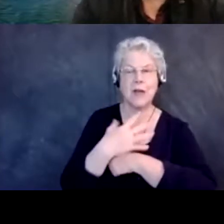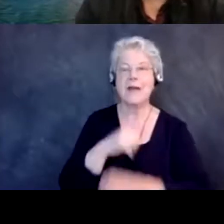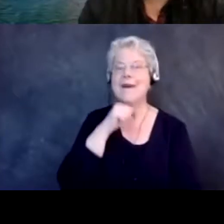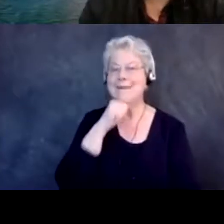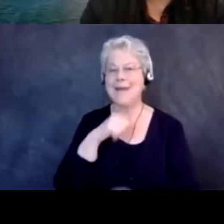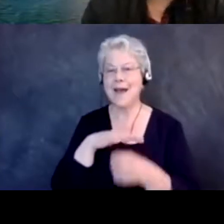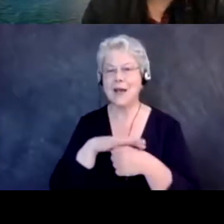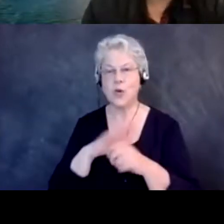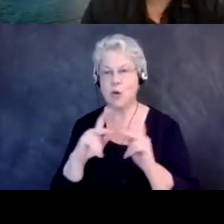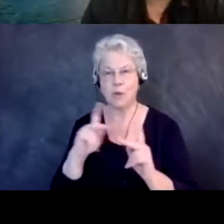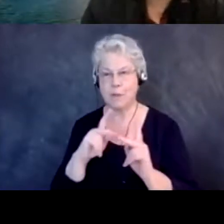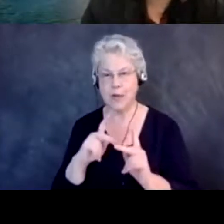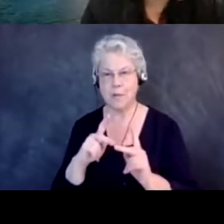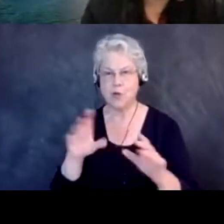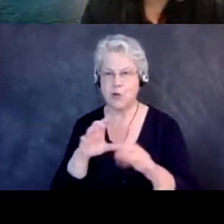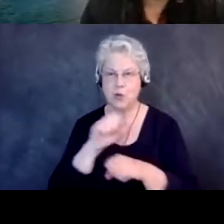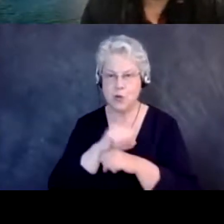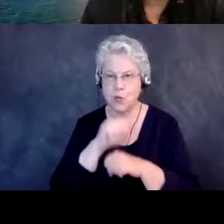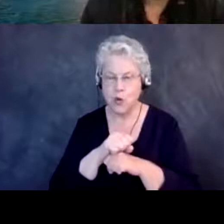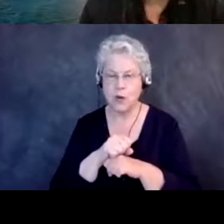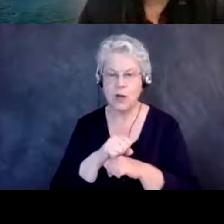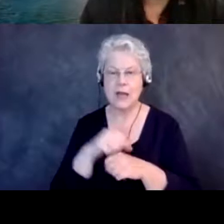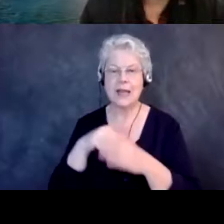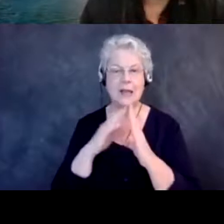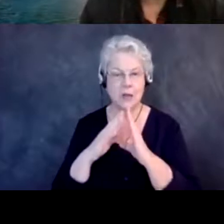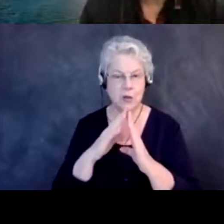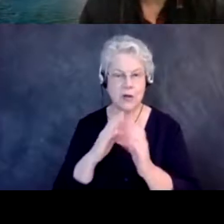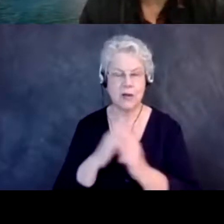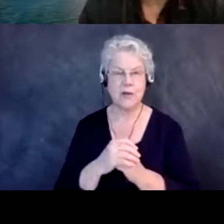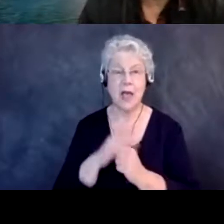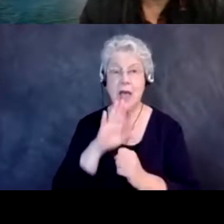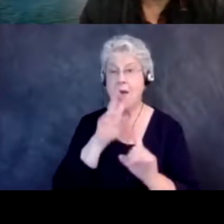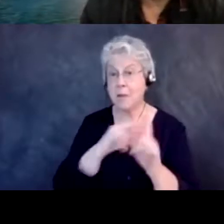people do work in our community. And their perspectives are much different than ours